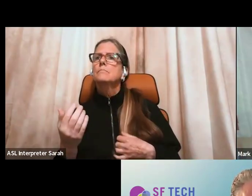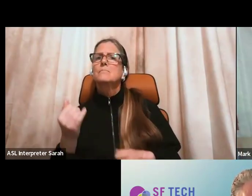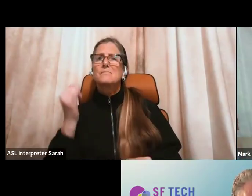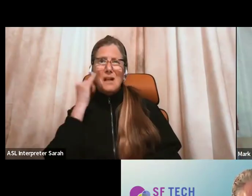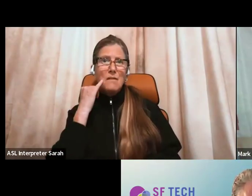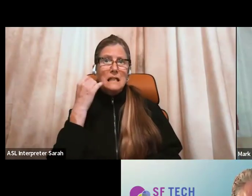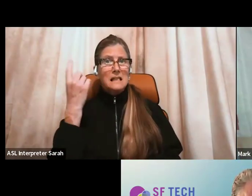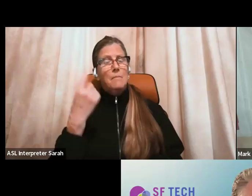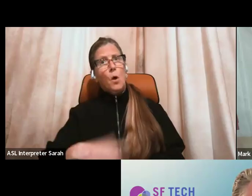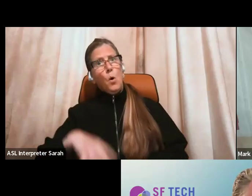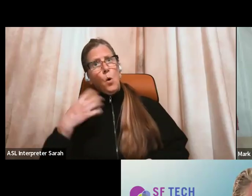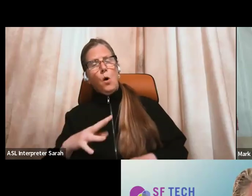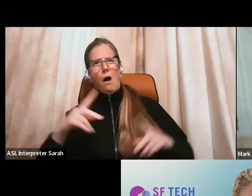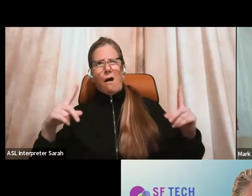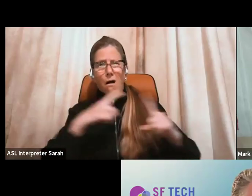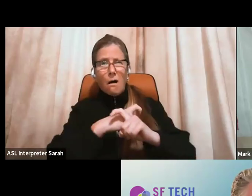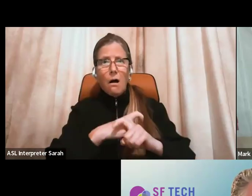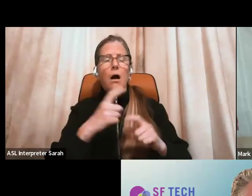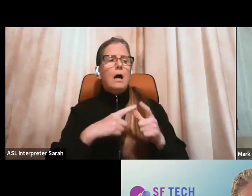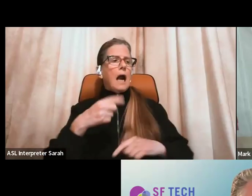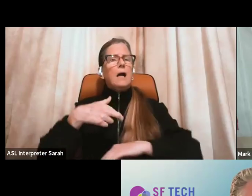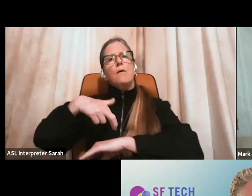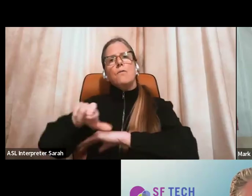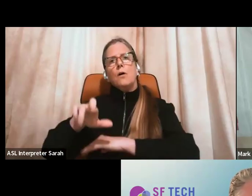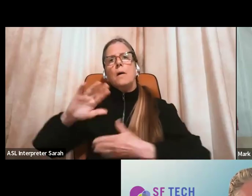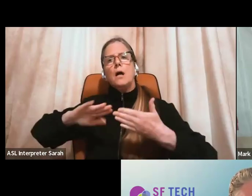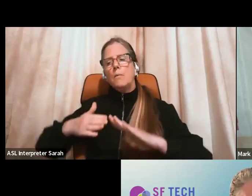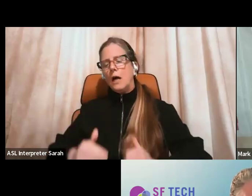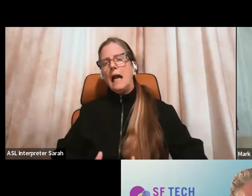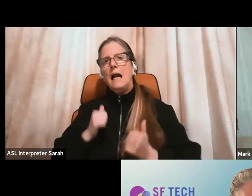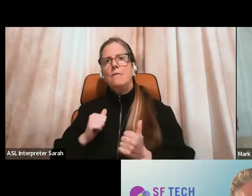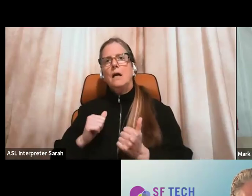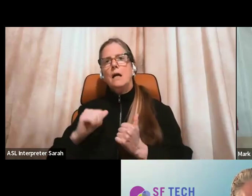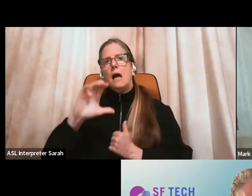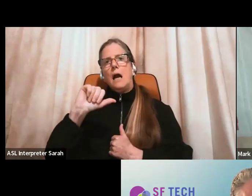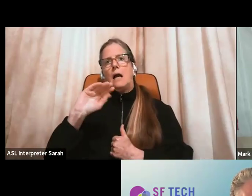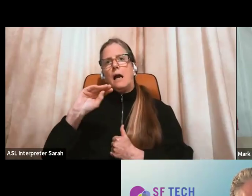I can refer them to, like, the community living campaign that have classes that are ongoing,